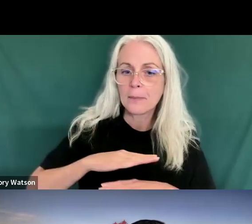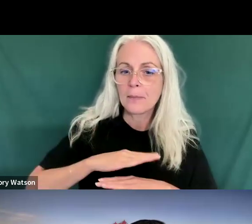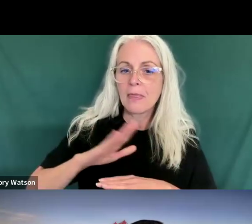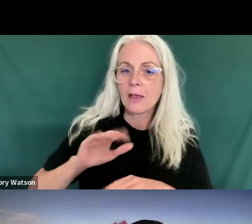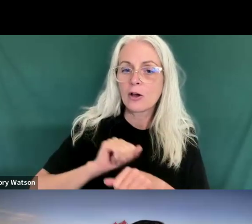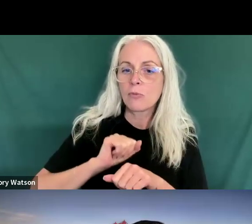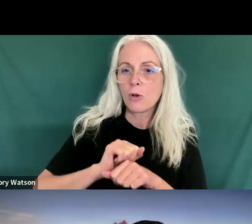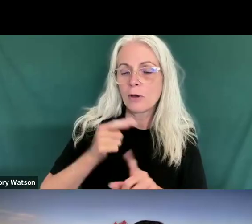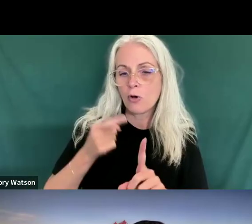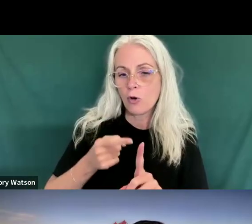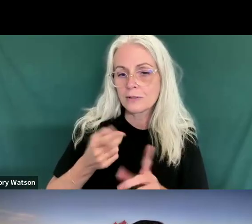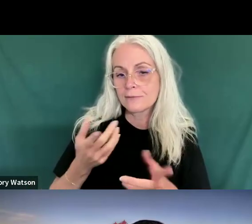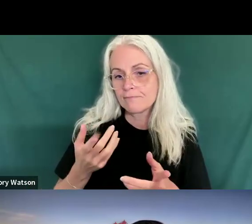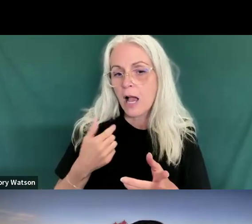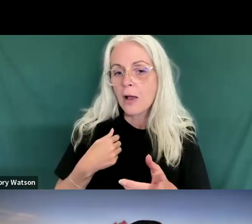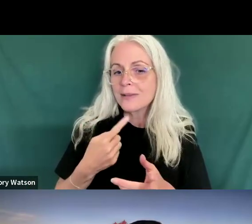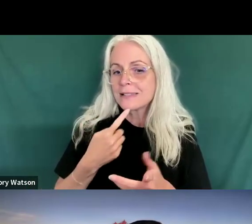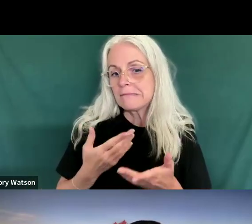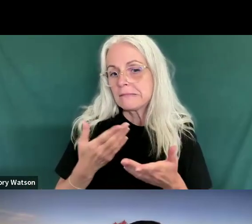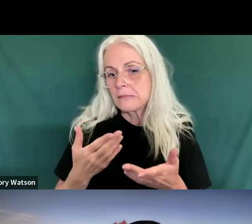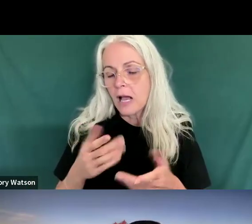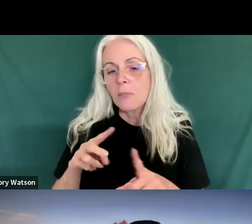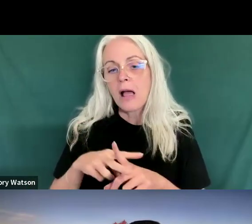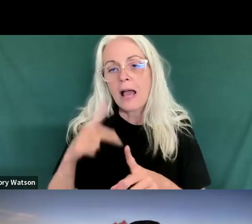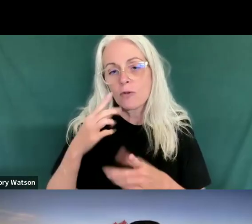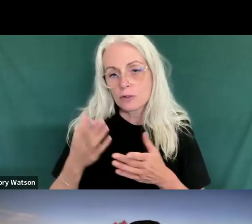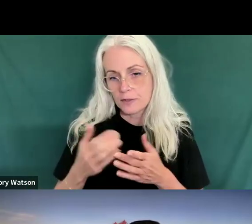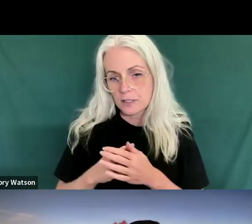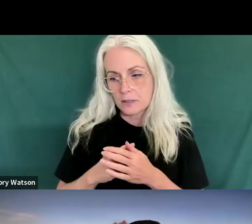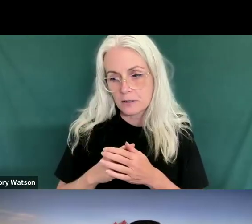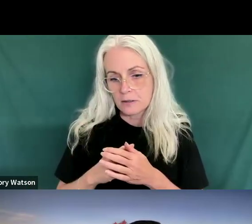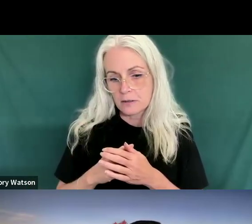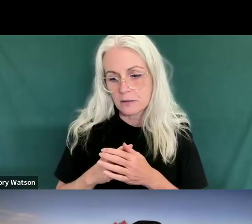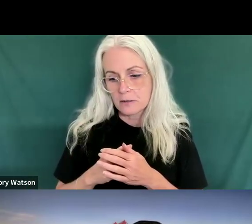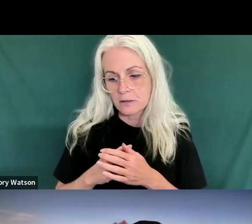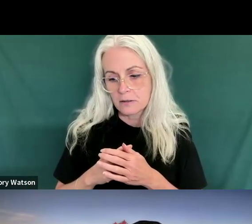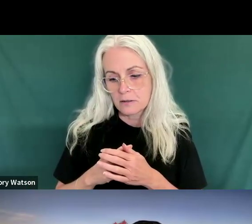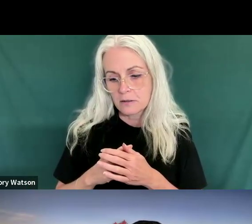goals. So, what I would suggest is to apply for services, and there's… there's a, you know,